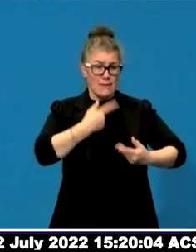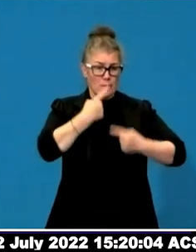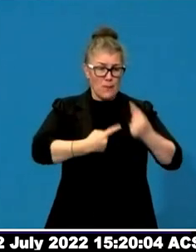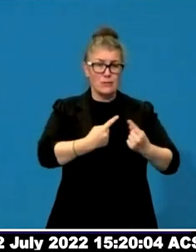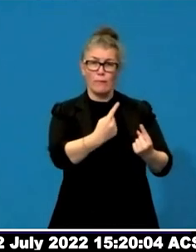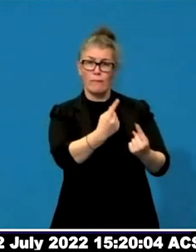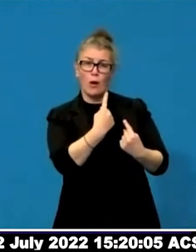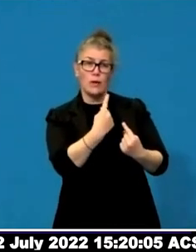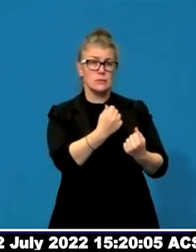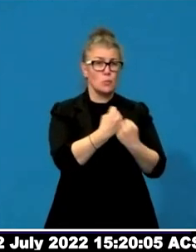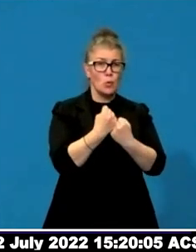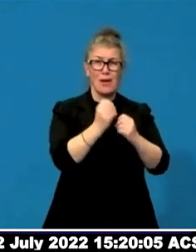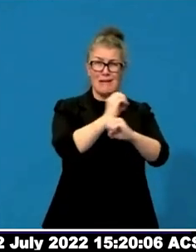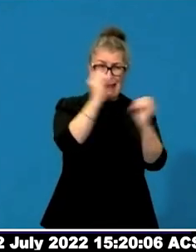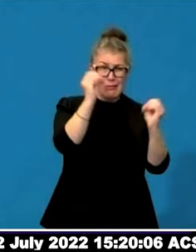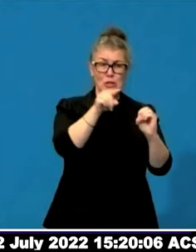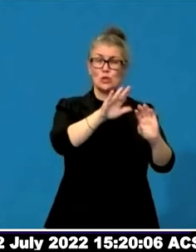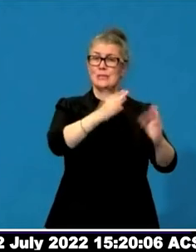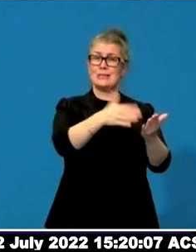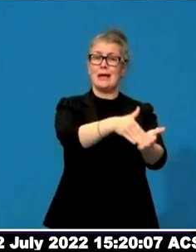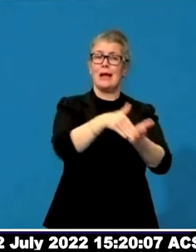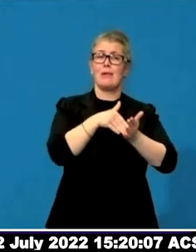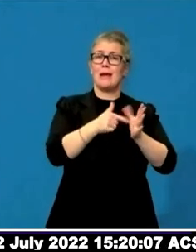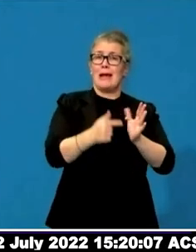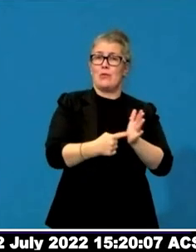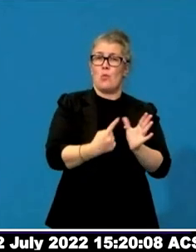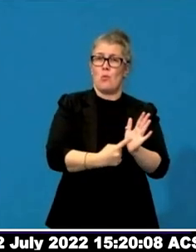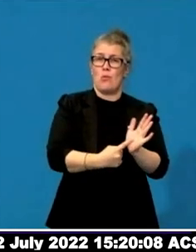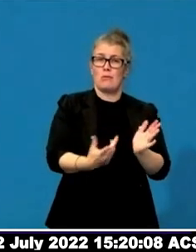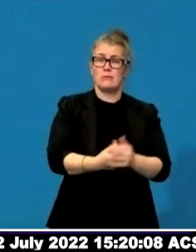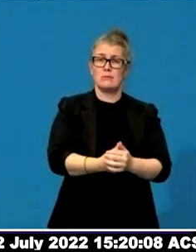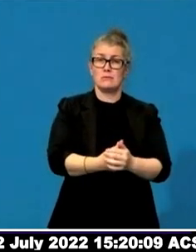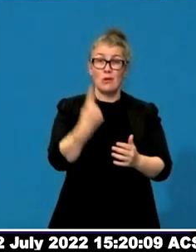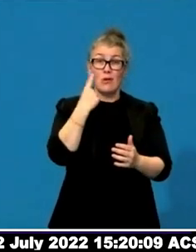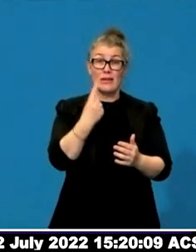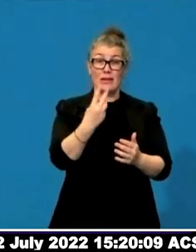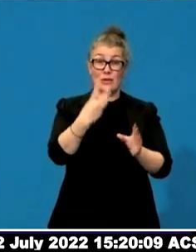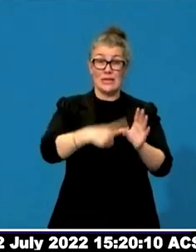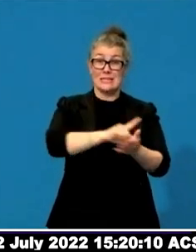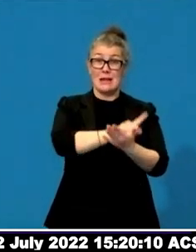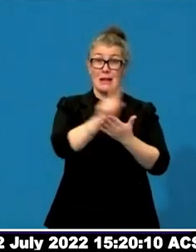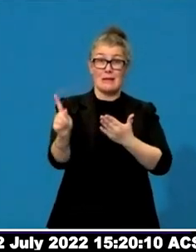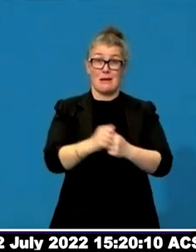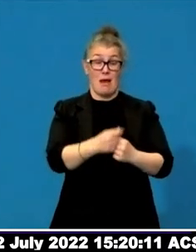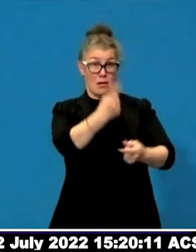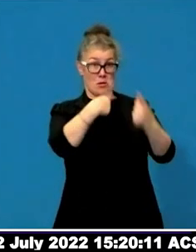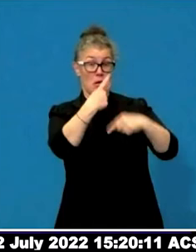You did not help me to build my business model, so don't think you can come in three years after the fact and say, "Well, this is how you should be running it".